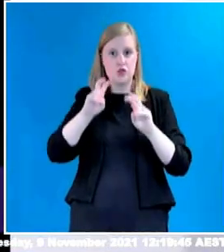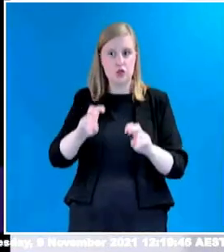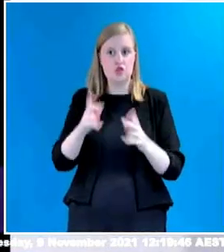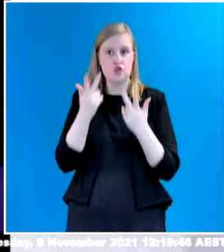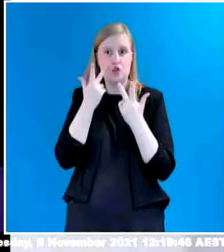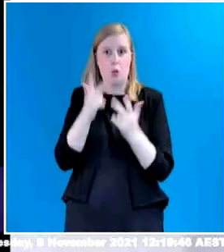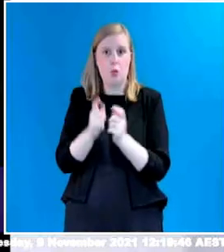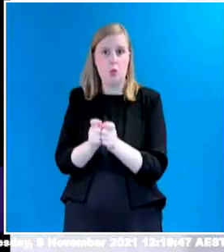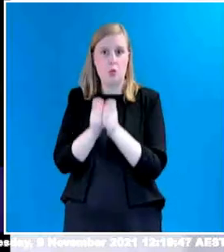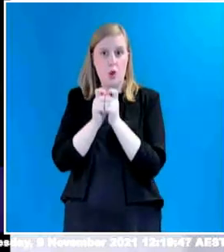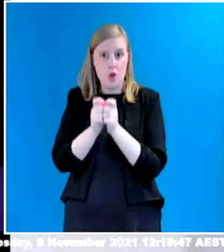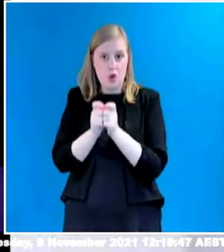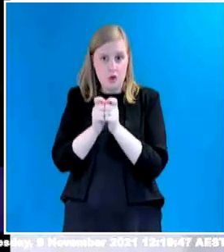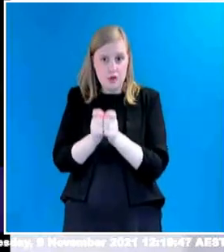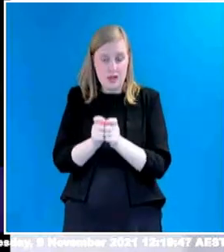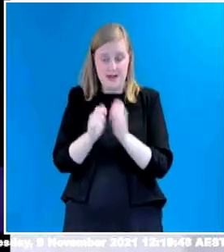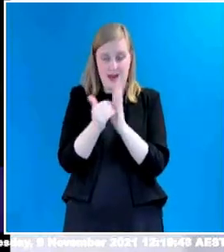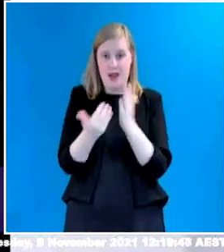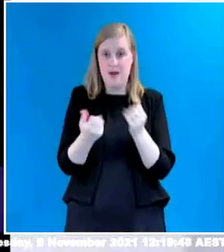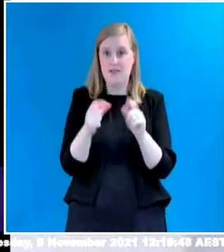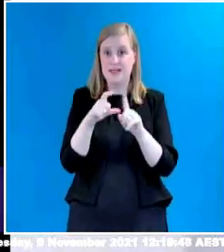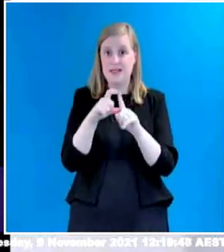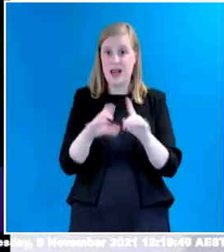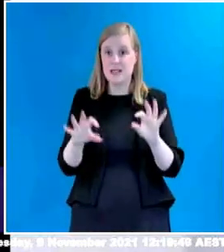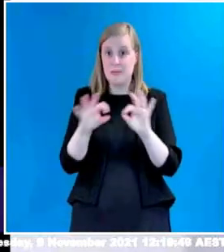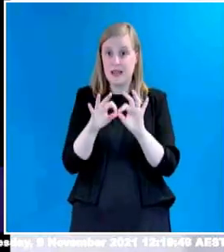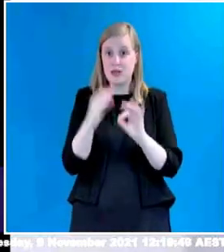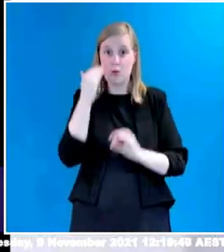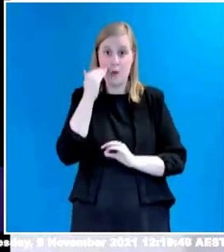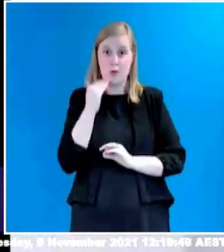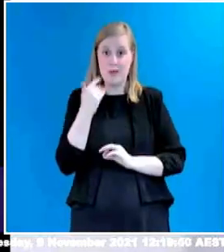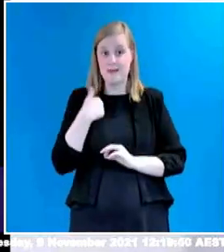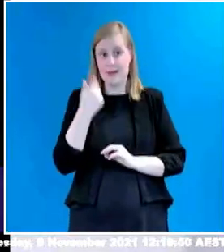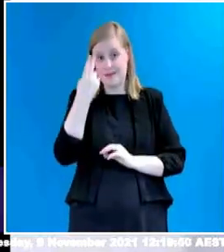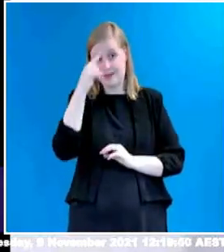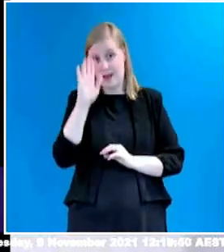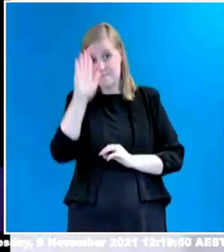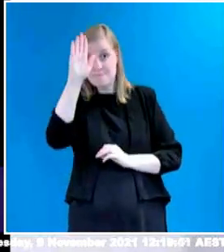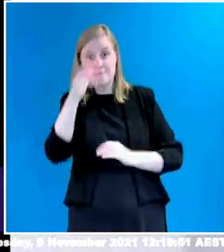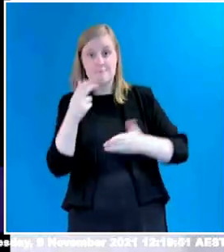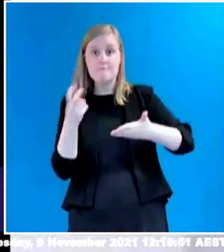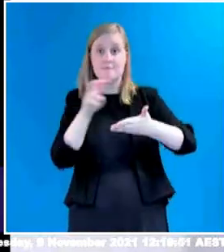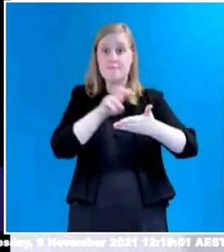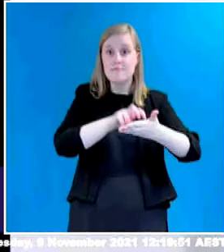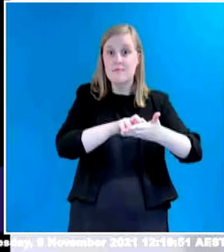to be considered for a public sector board or private sector board.